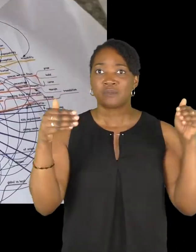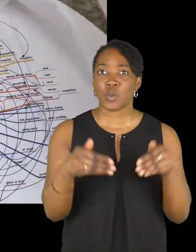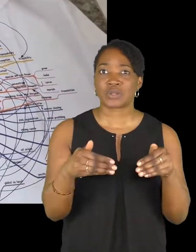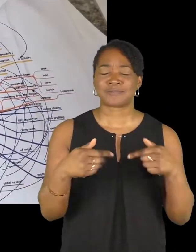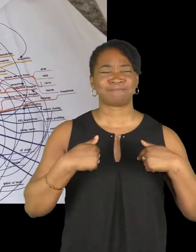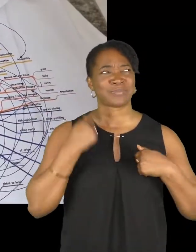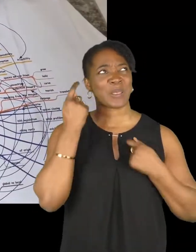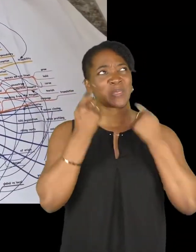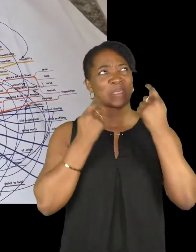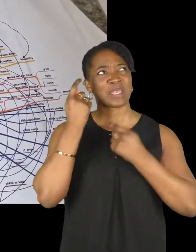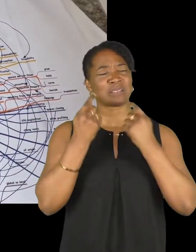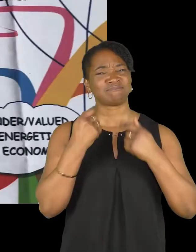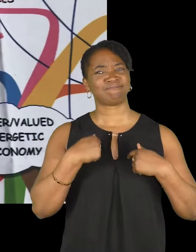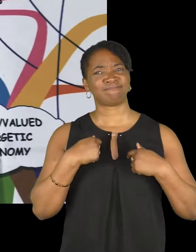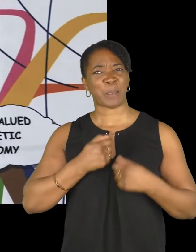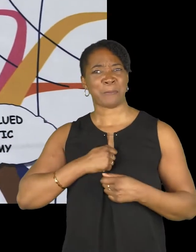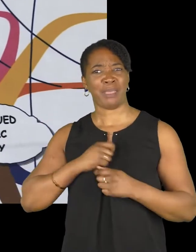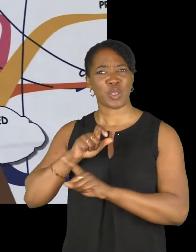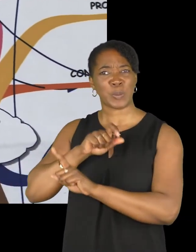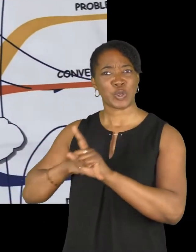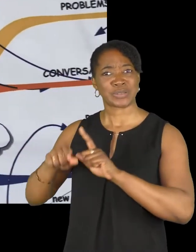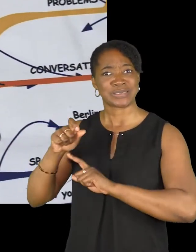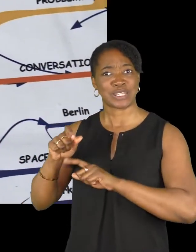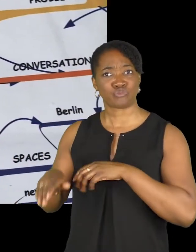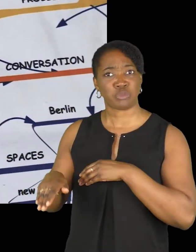And I was thinking, yeah, the communities that I come from, the way that I've been organising have